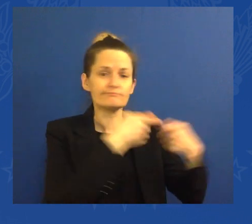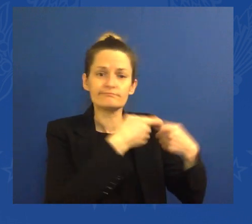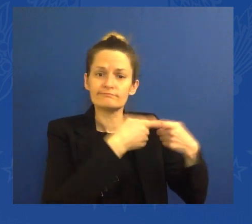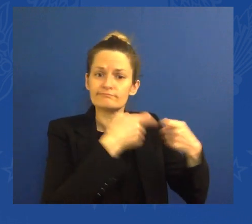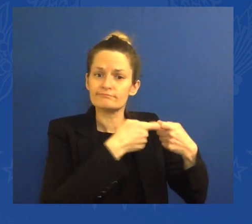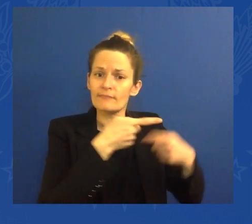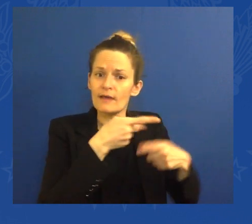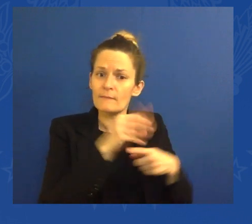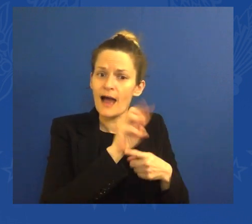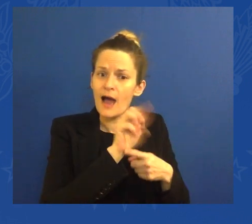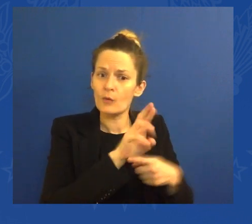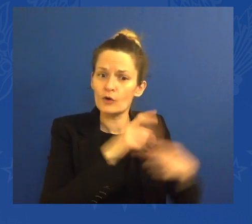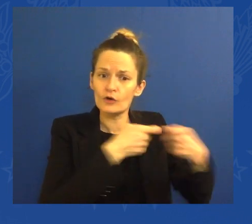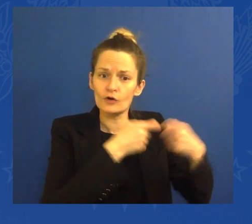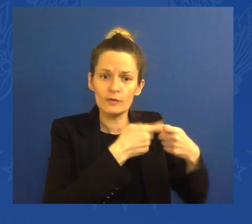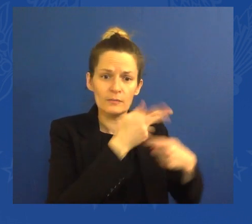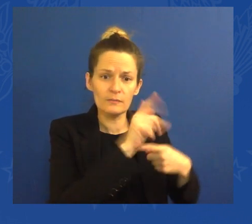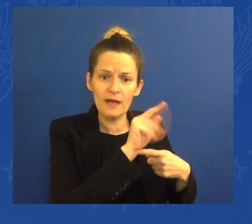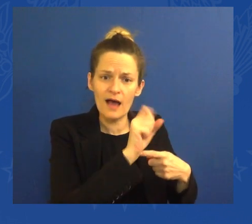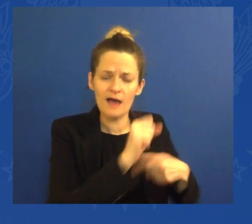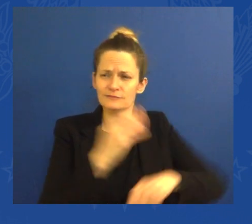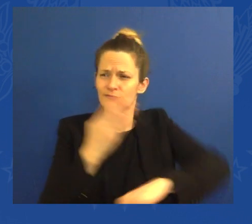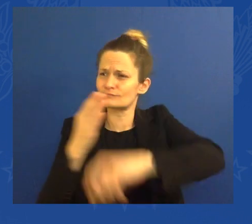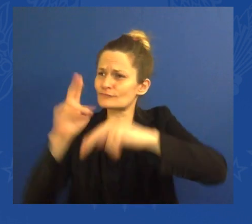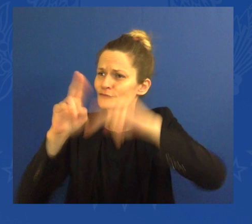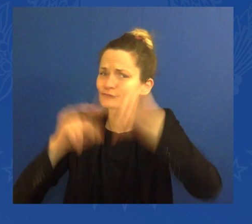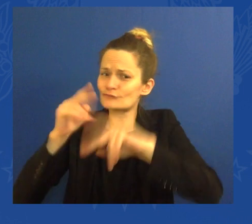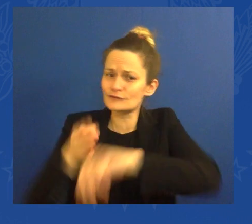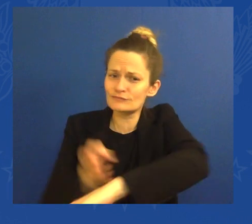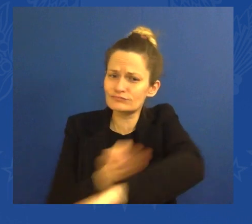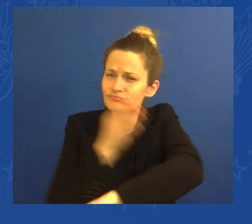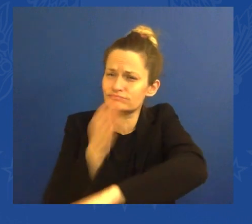I grew to appreciate my union membership more and more.